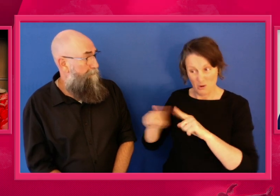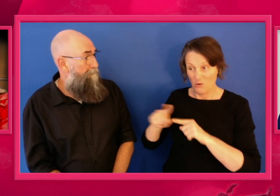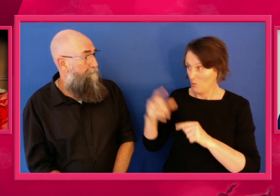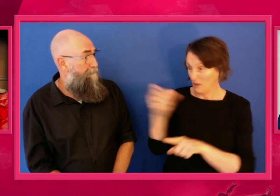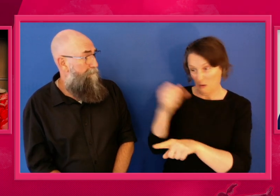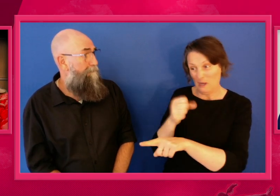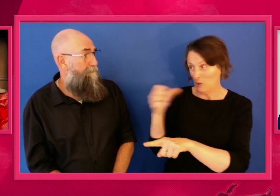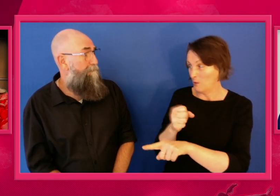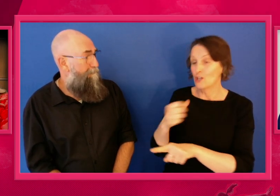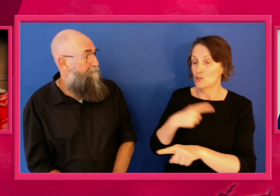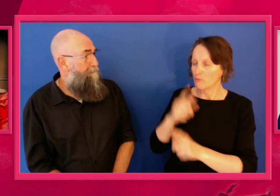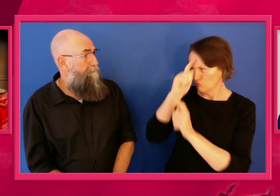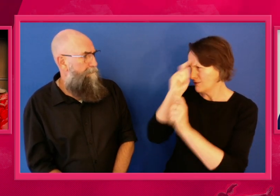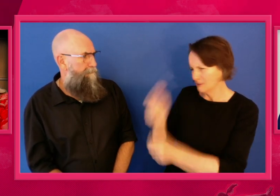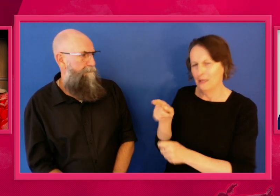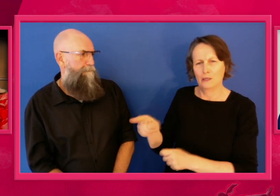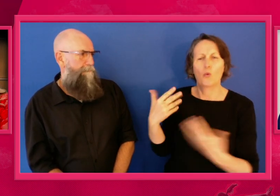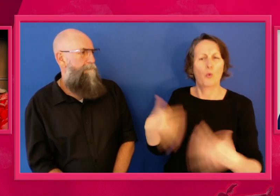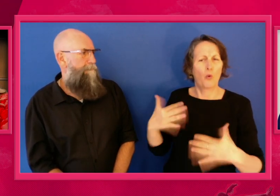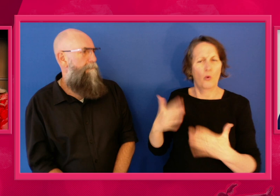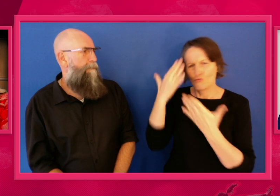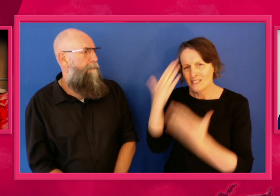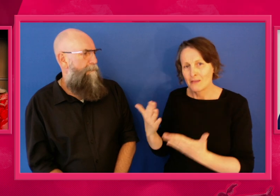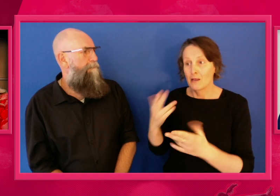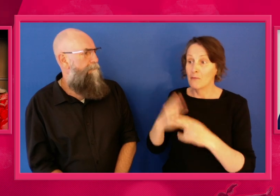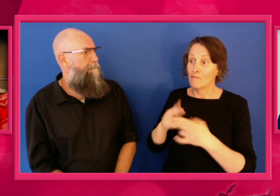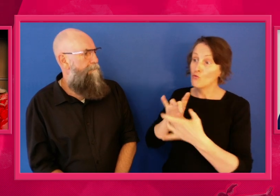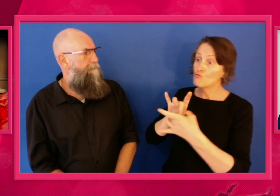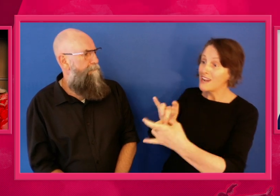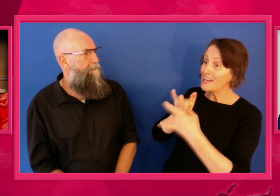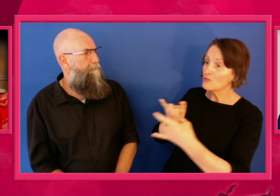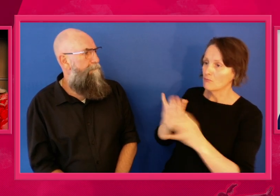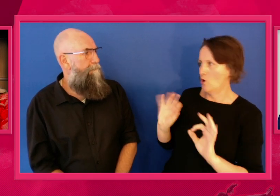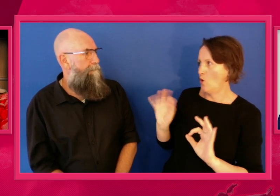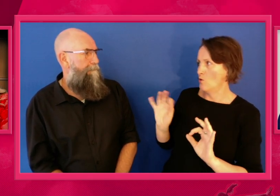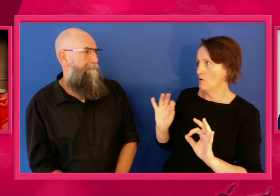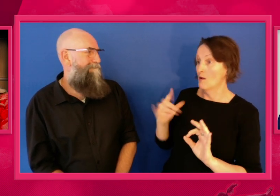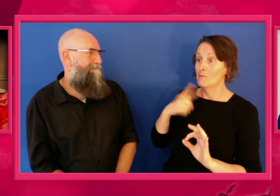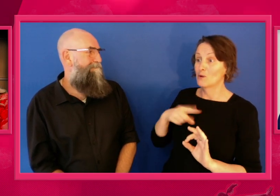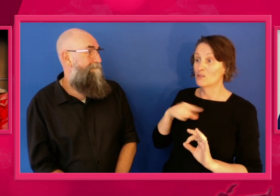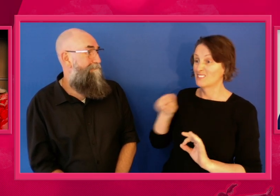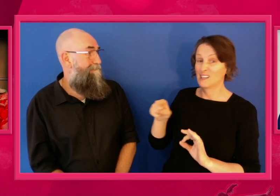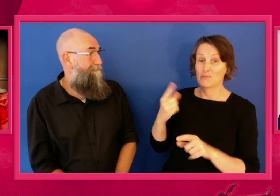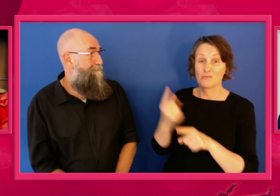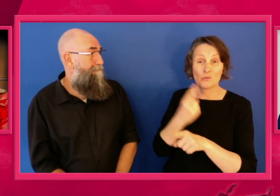But in terms of a relationship, probably not as much. Purely, just purely on the fact that,